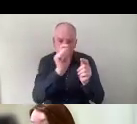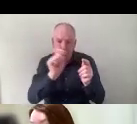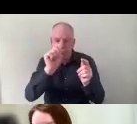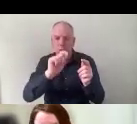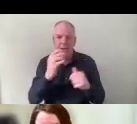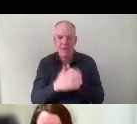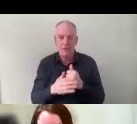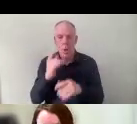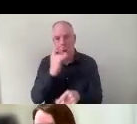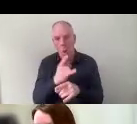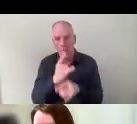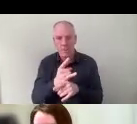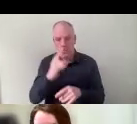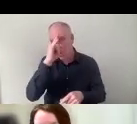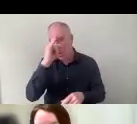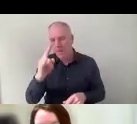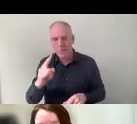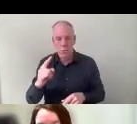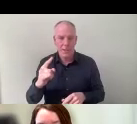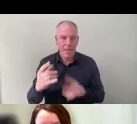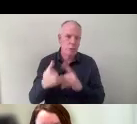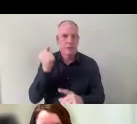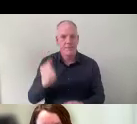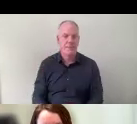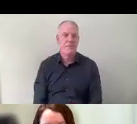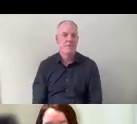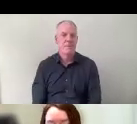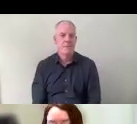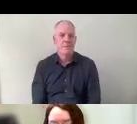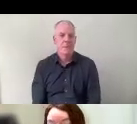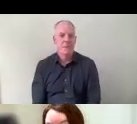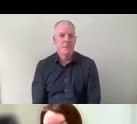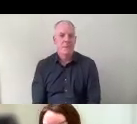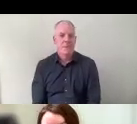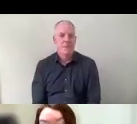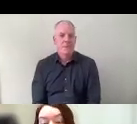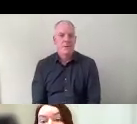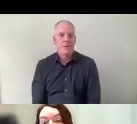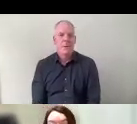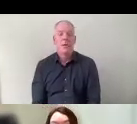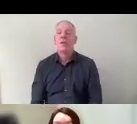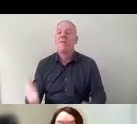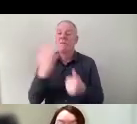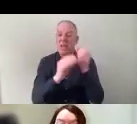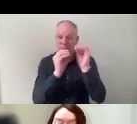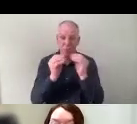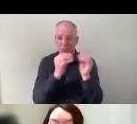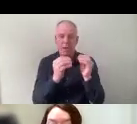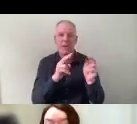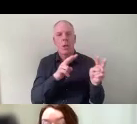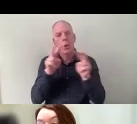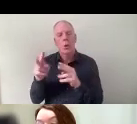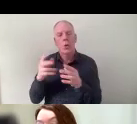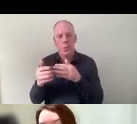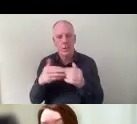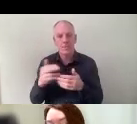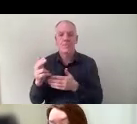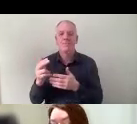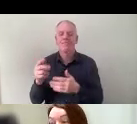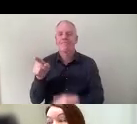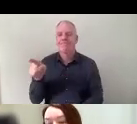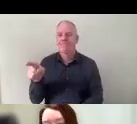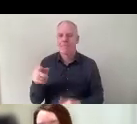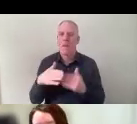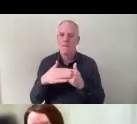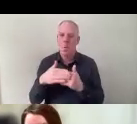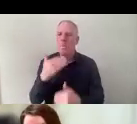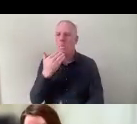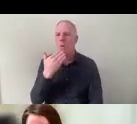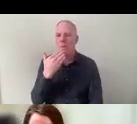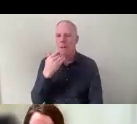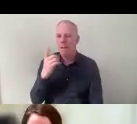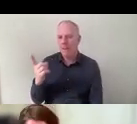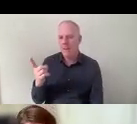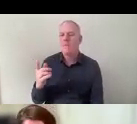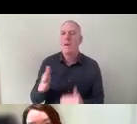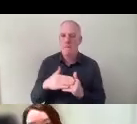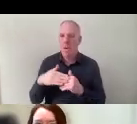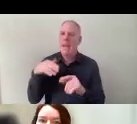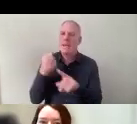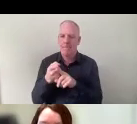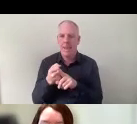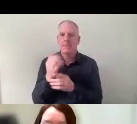the hope to achieve that kind of finish. Once I finished all that, I turned my hand to the arguably more boring, but much more impactful part of the conservation